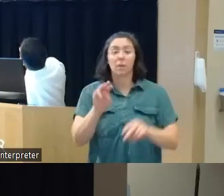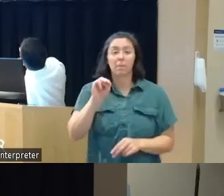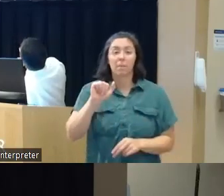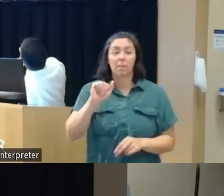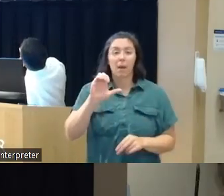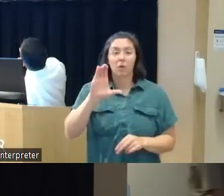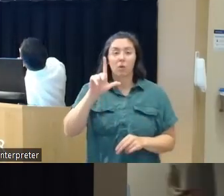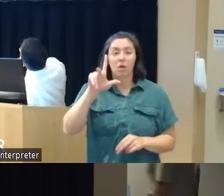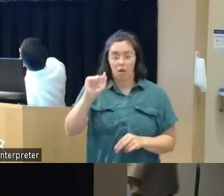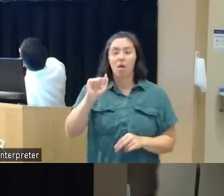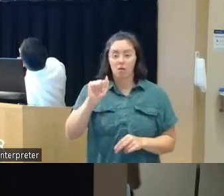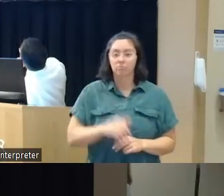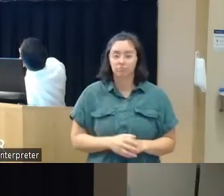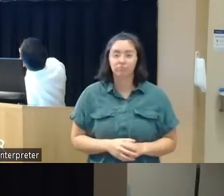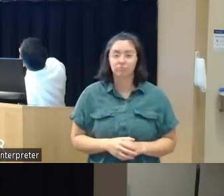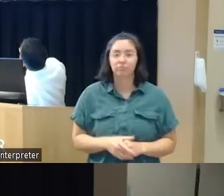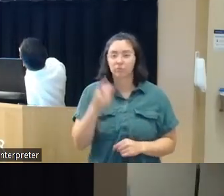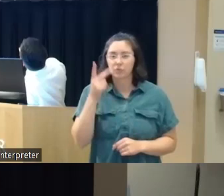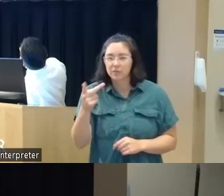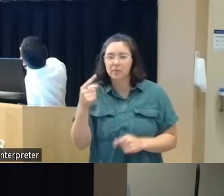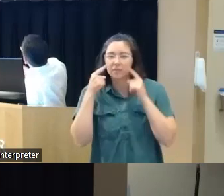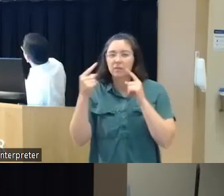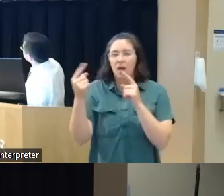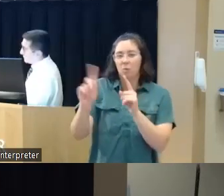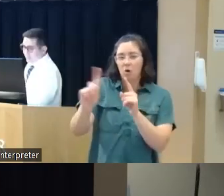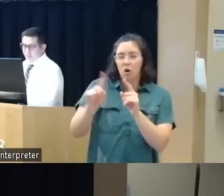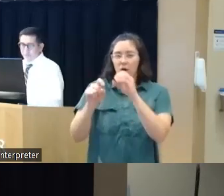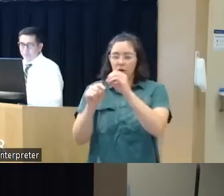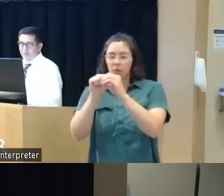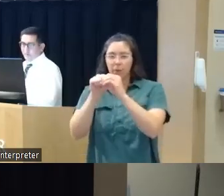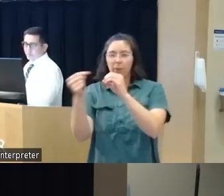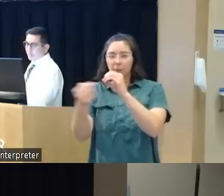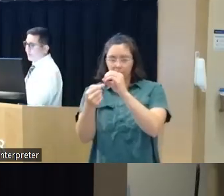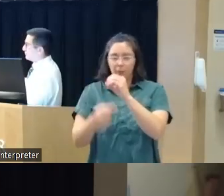which you can see here or uh fovea is sort of the general area that it's called and so here we were